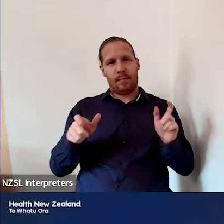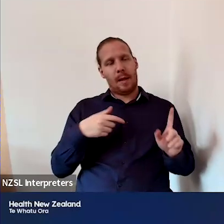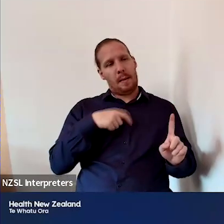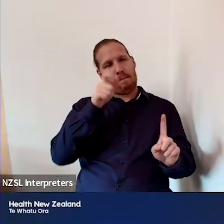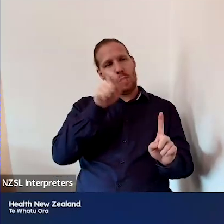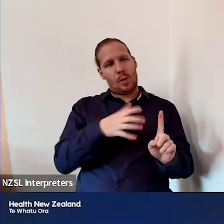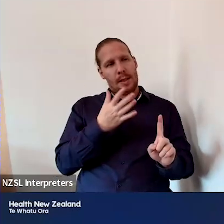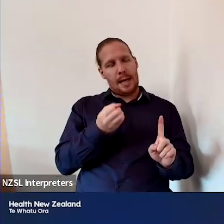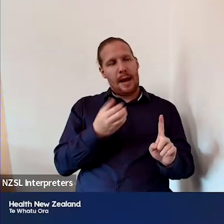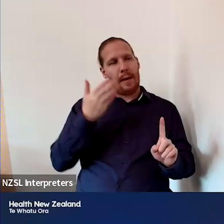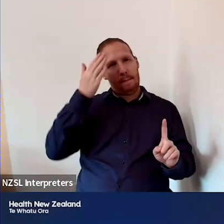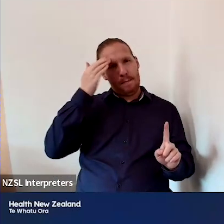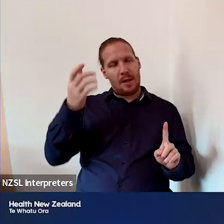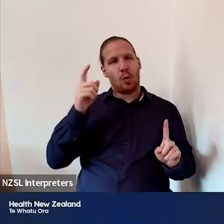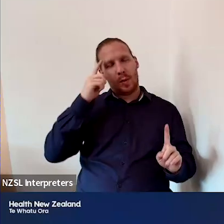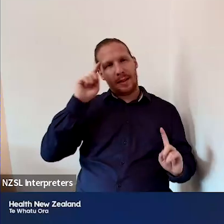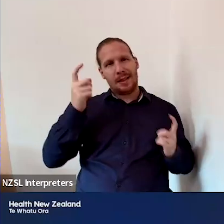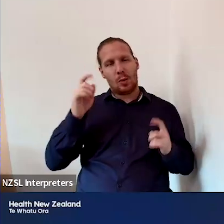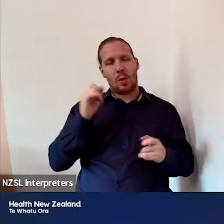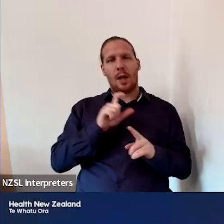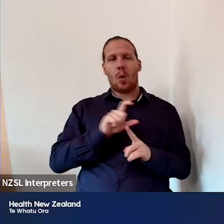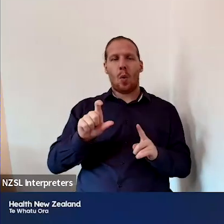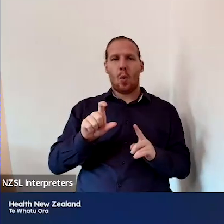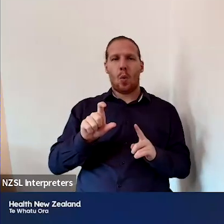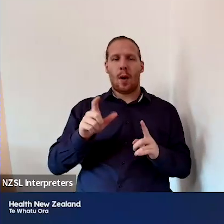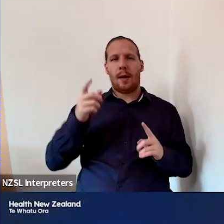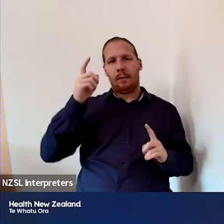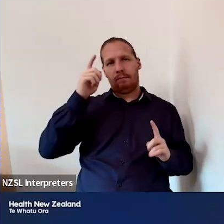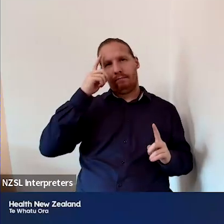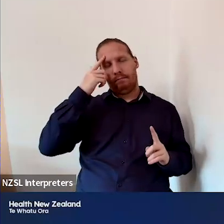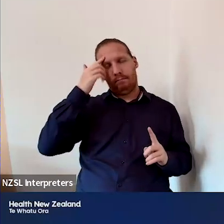other than looking at our service use, which isn't very useful because we